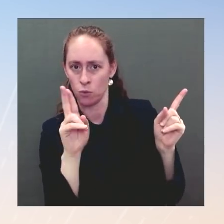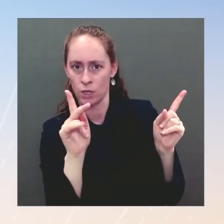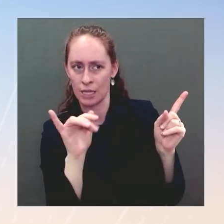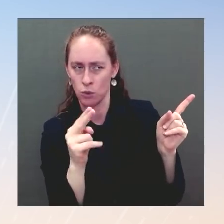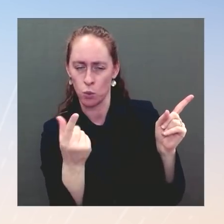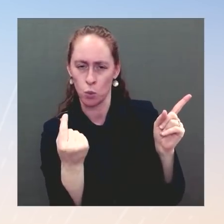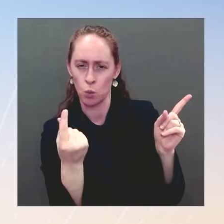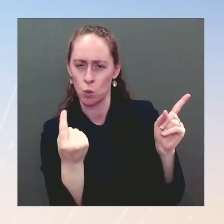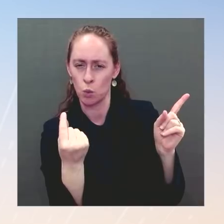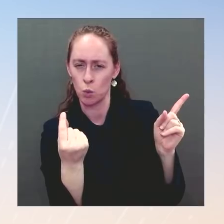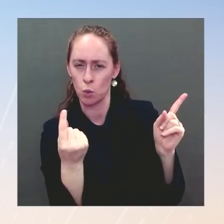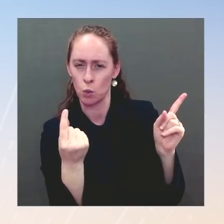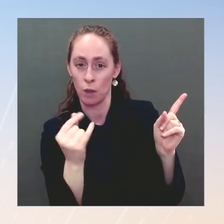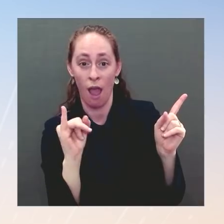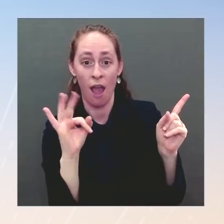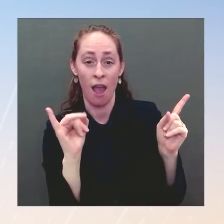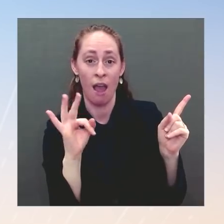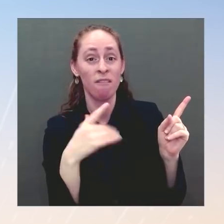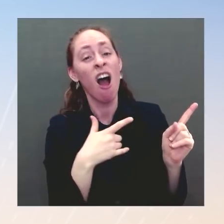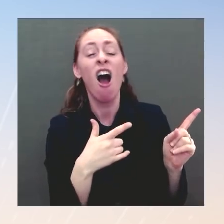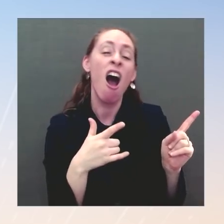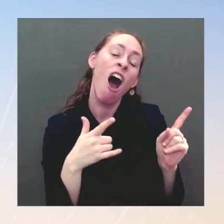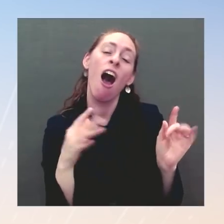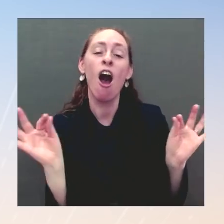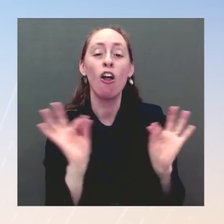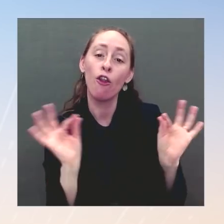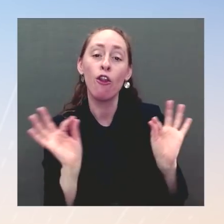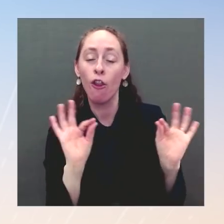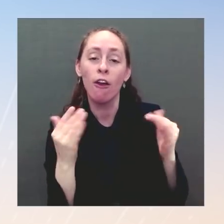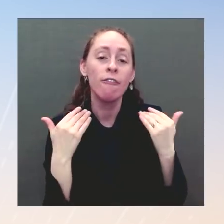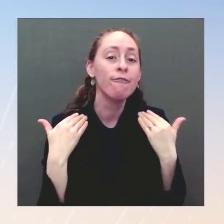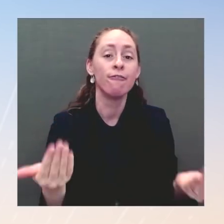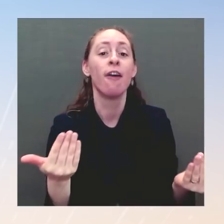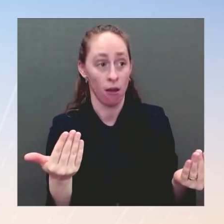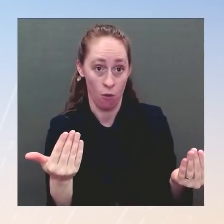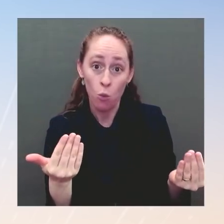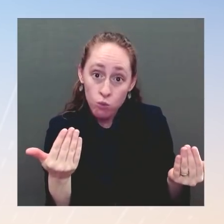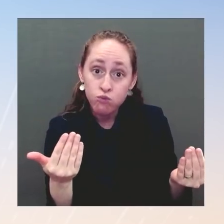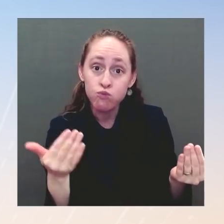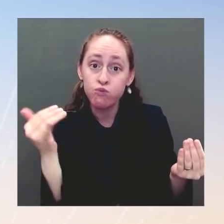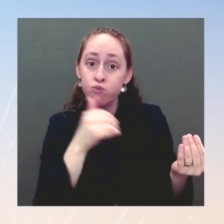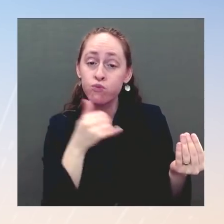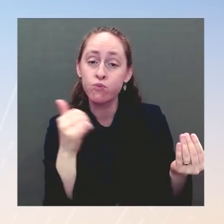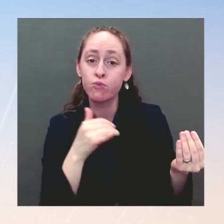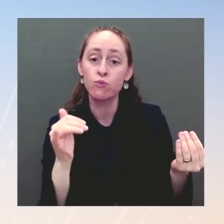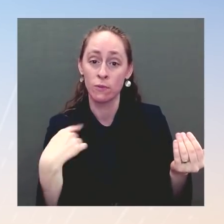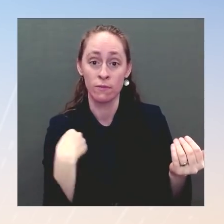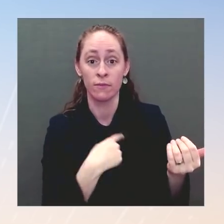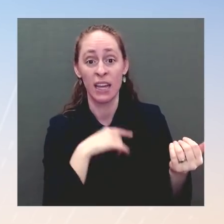I can't outline for you at this point in time. I gave you the sense, a little bit, of what some additional options are -- right? export controls;